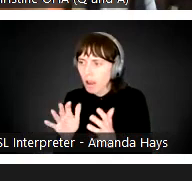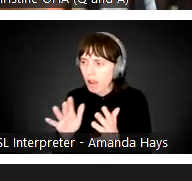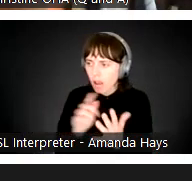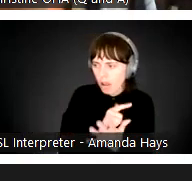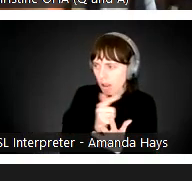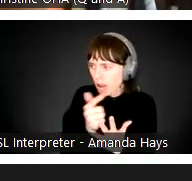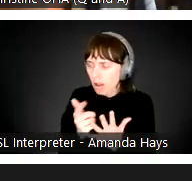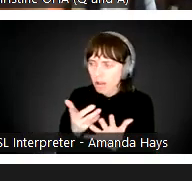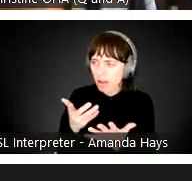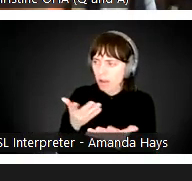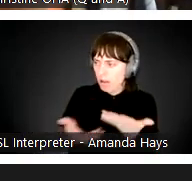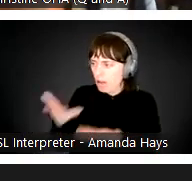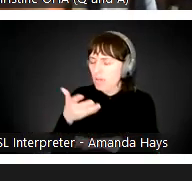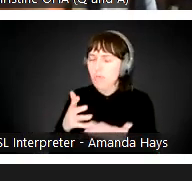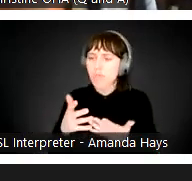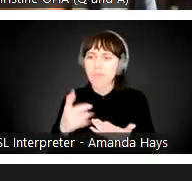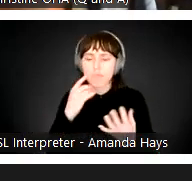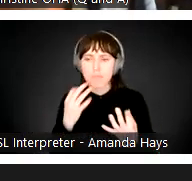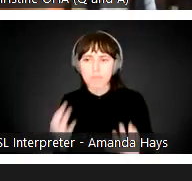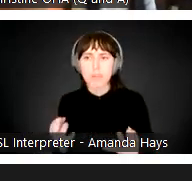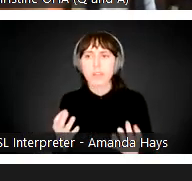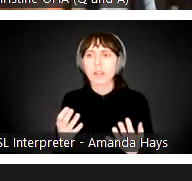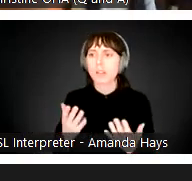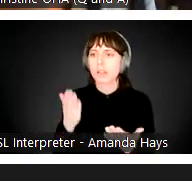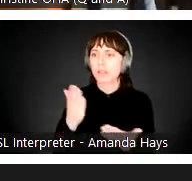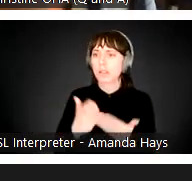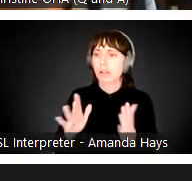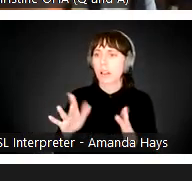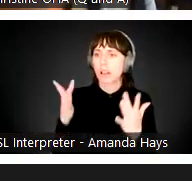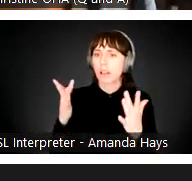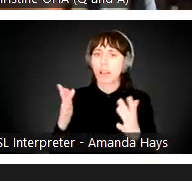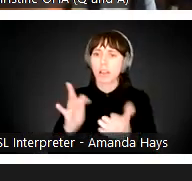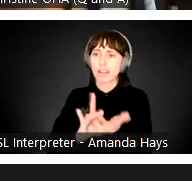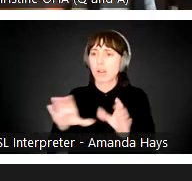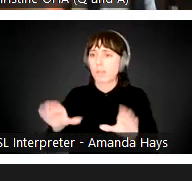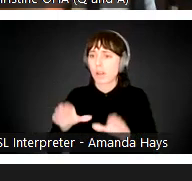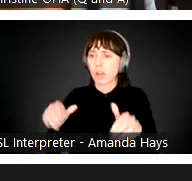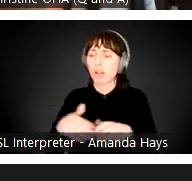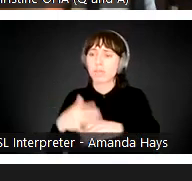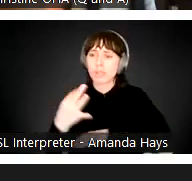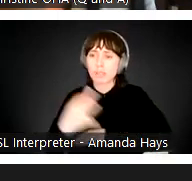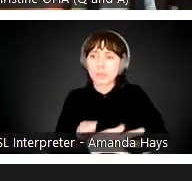acupuncture, sometimes light medical massage can all be things that we can try for